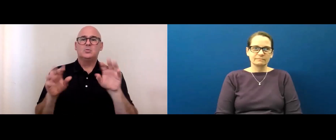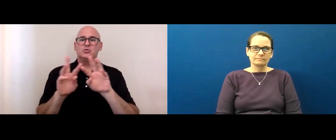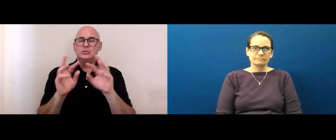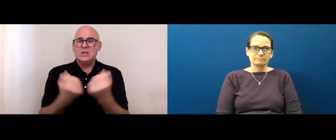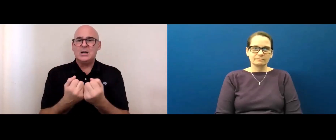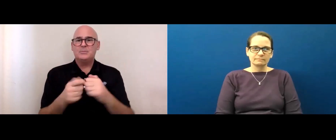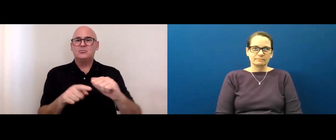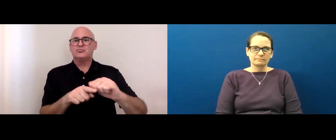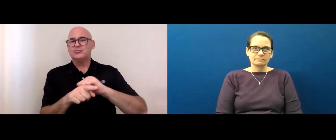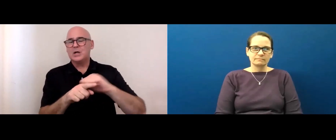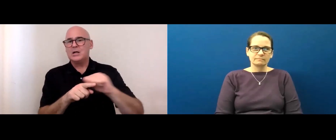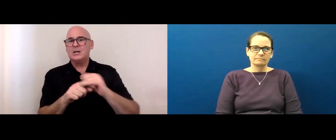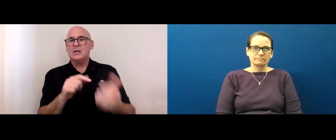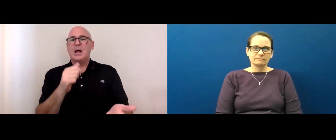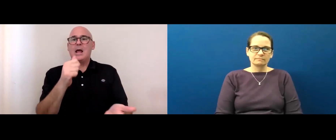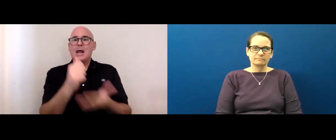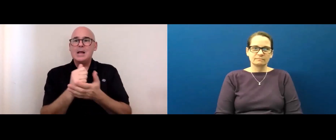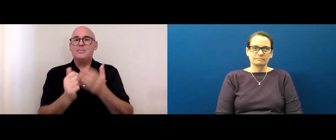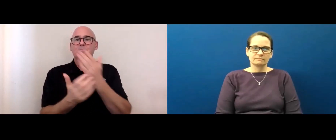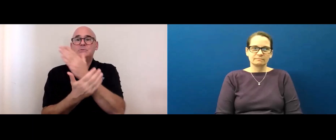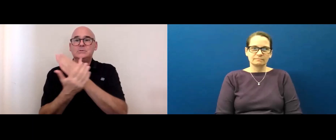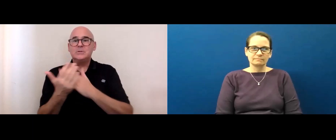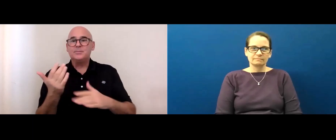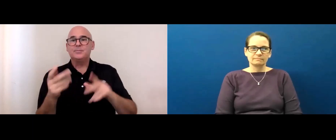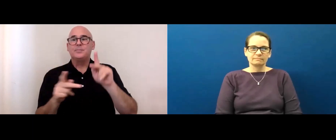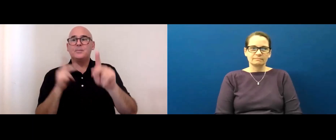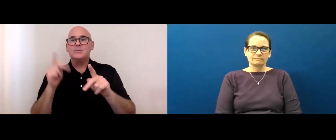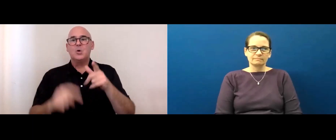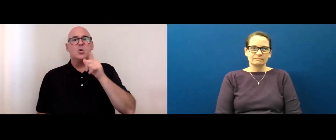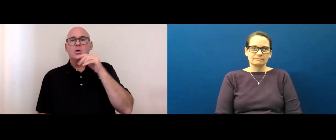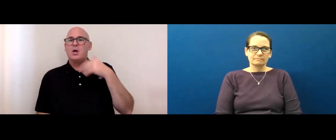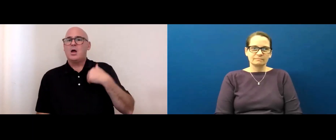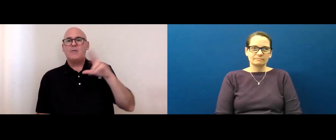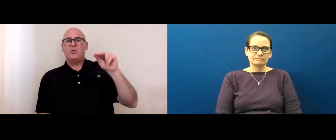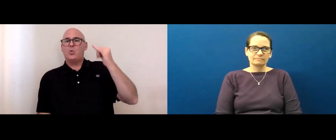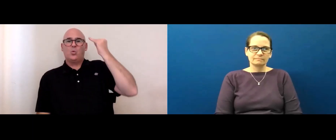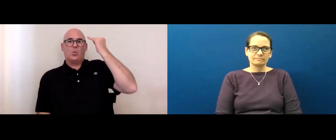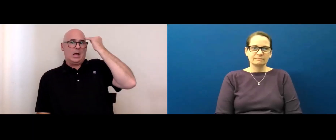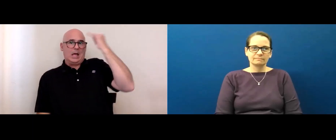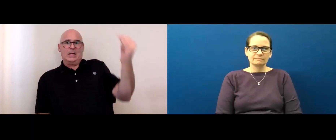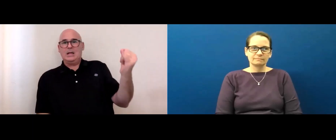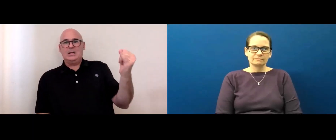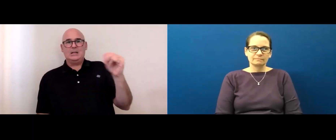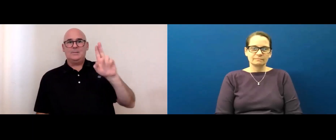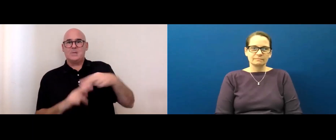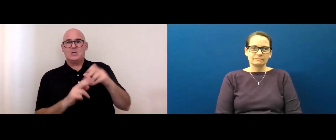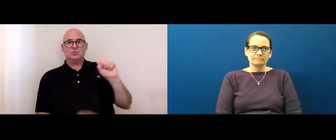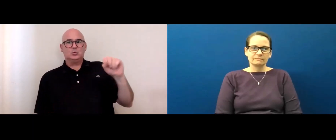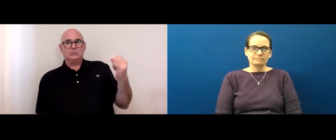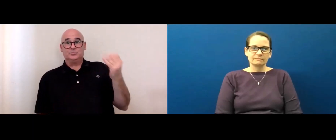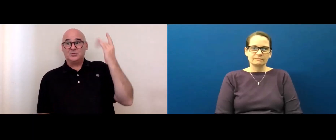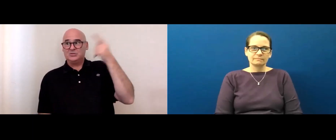social justice workshops and training and some people who have no idea about social